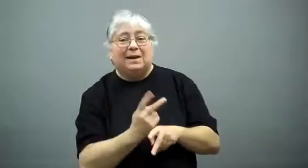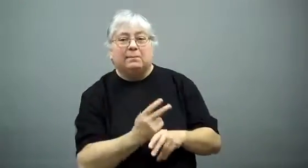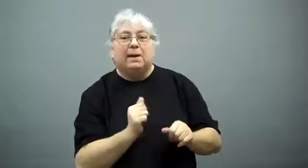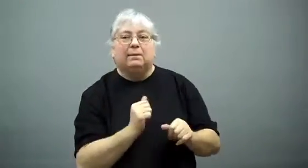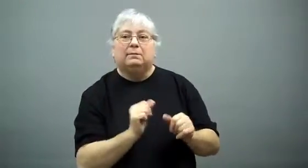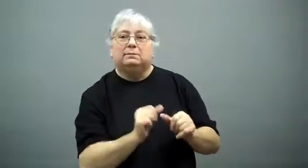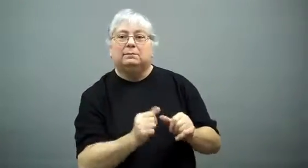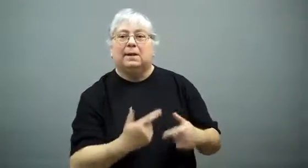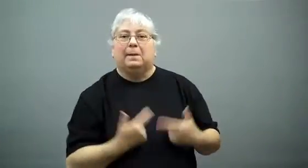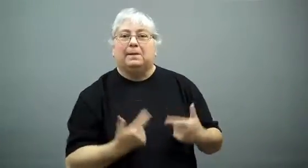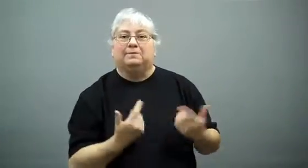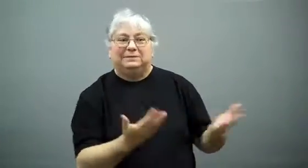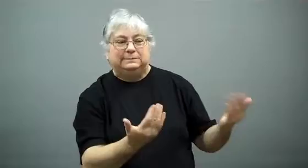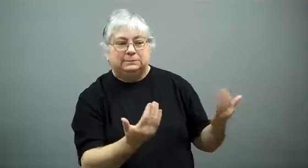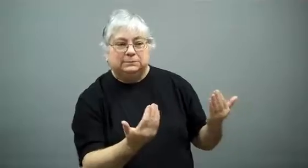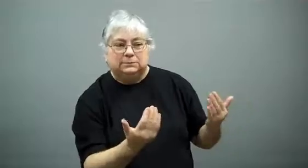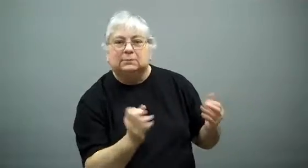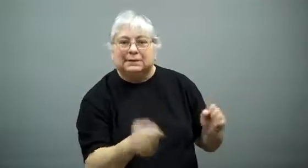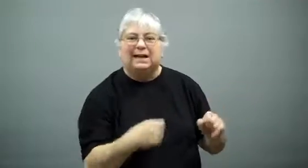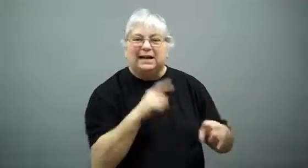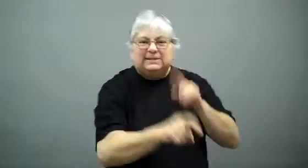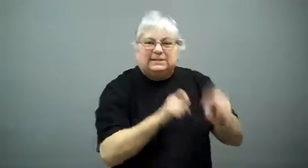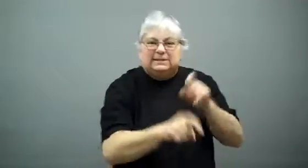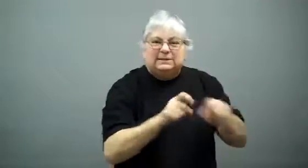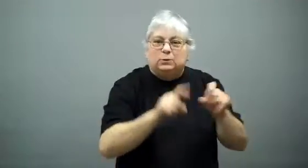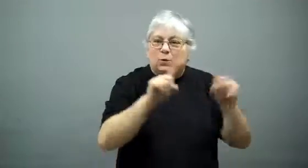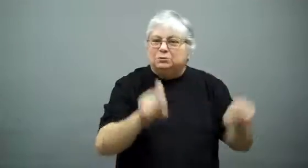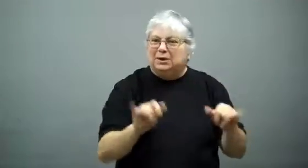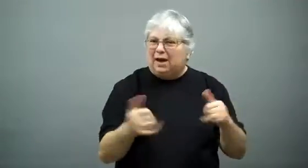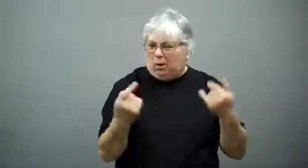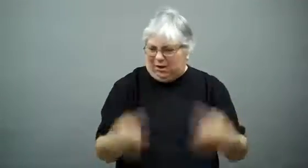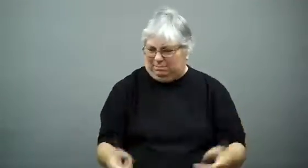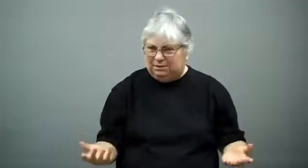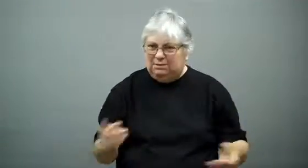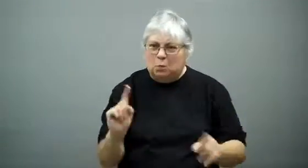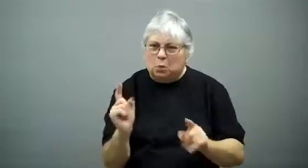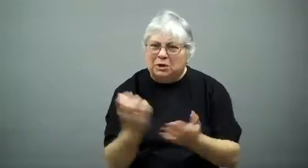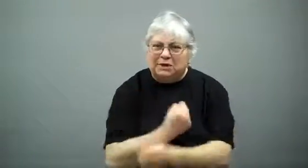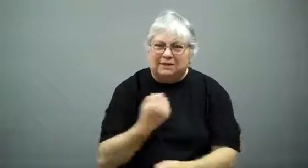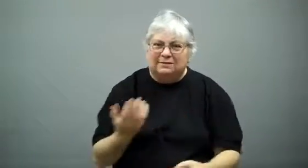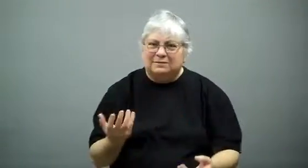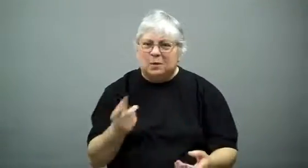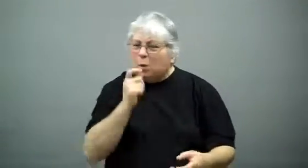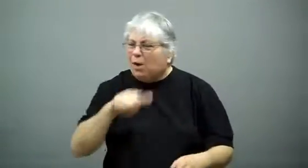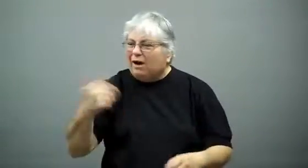They hope to keep him alive so he can be questioned to find out what happened,